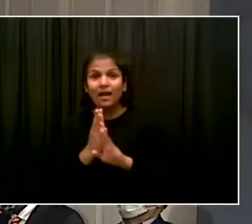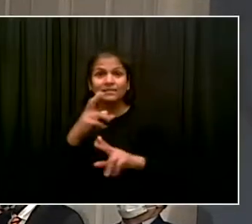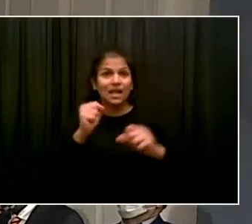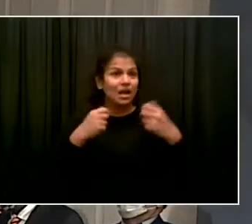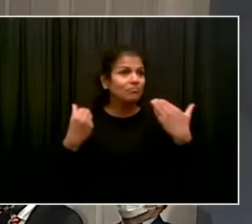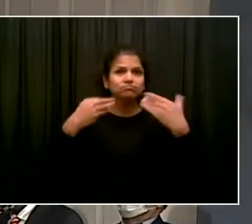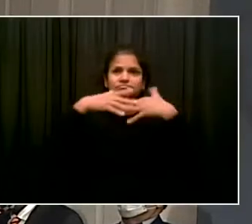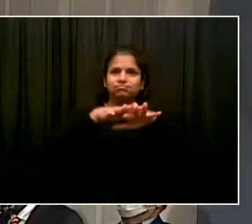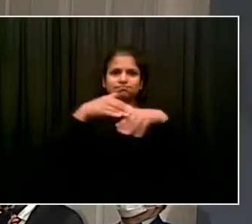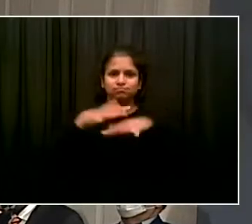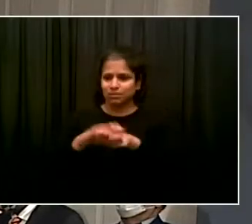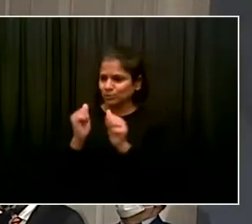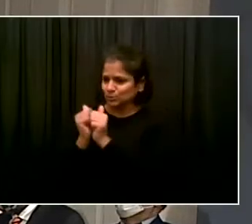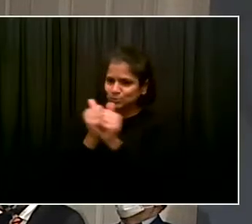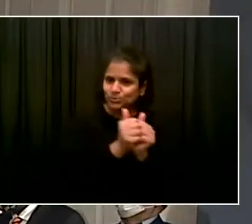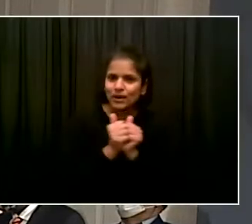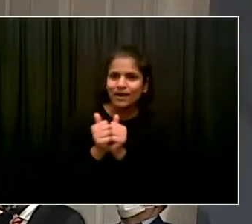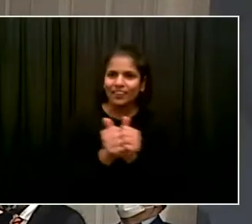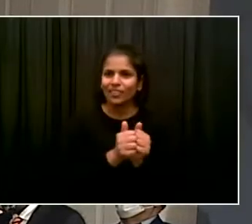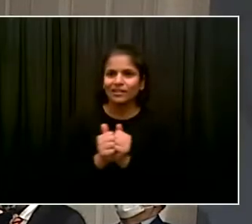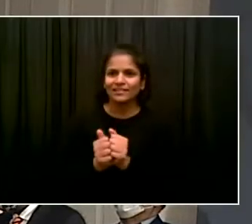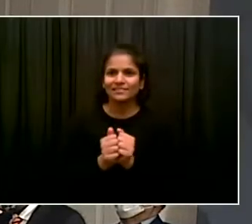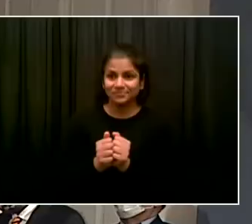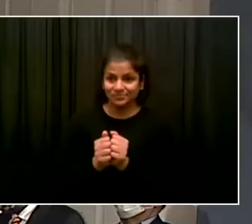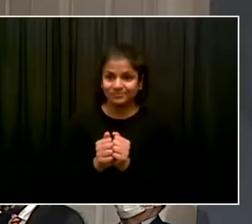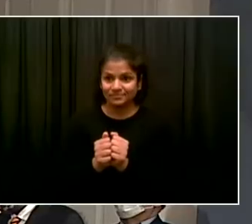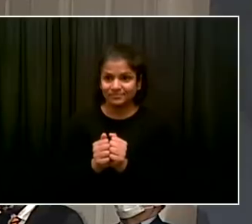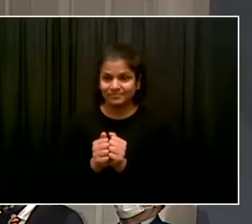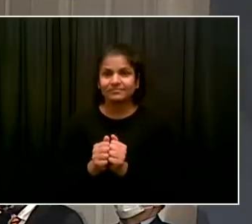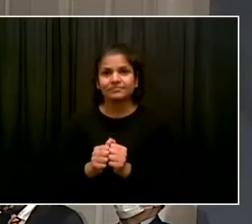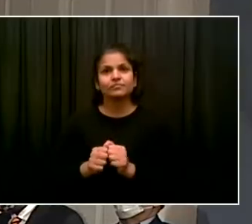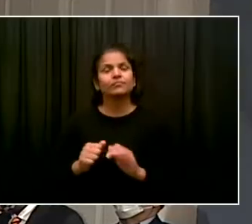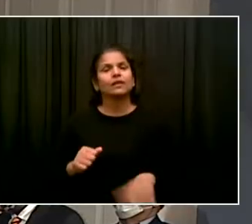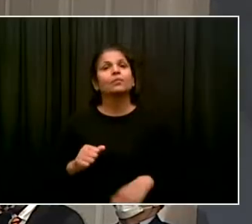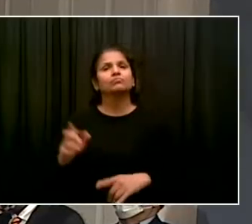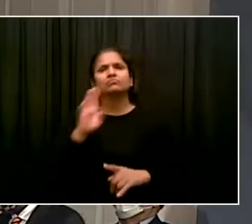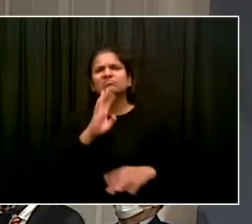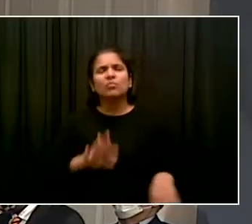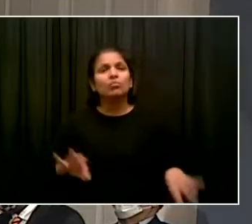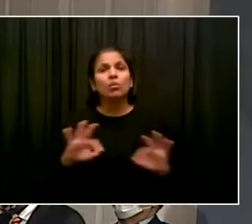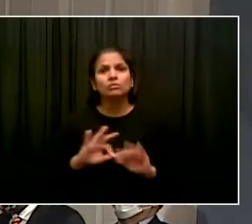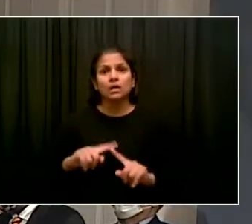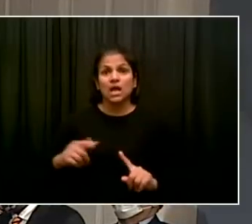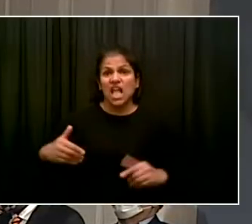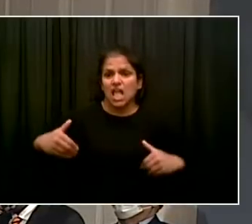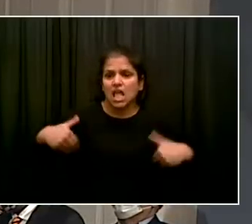NURTURE AND CARE FOR THEM AND SO TODAY, THIS IS